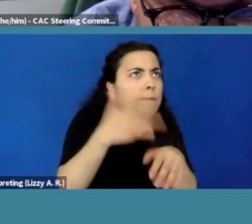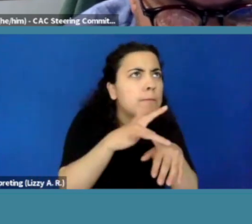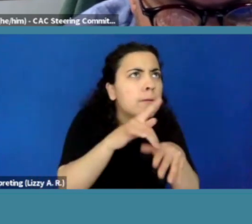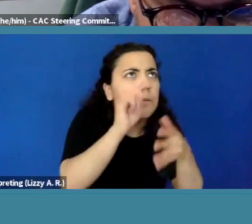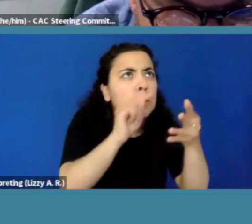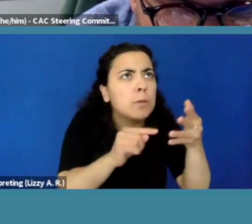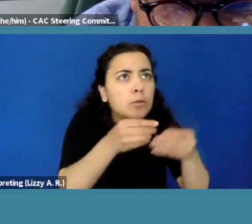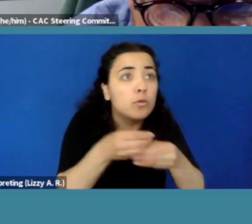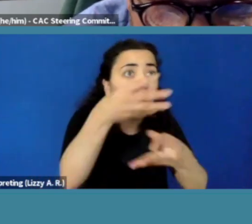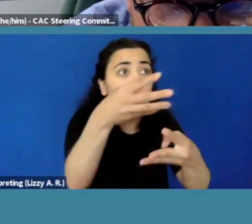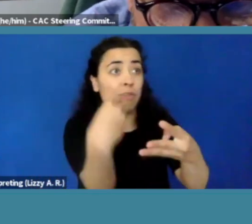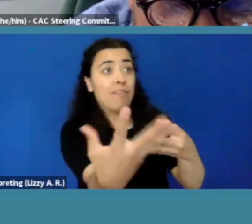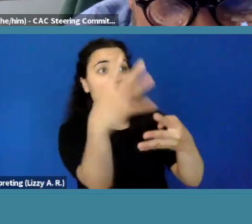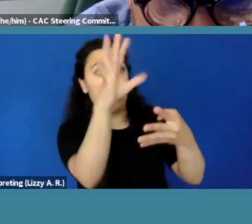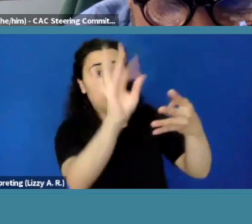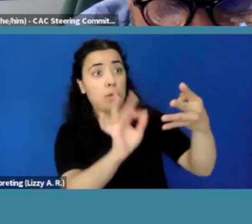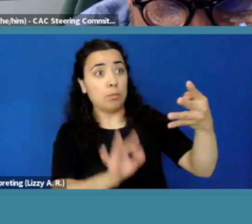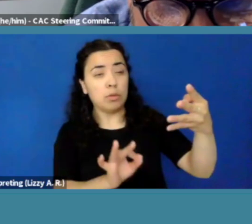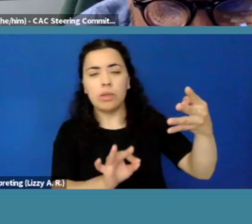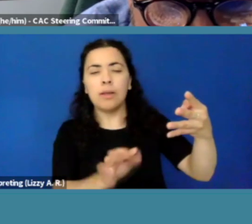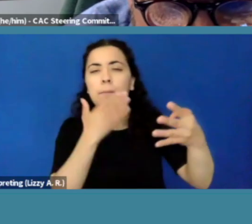So that's best practices.